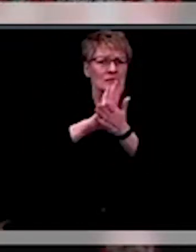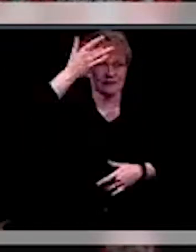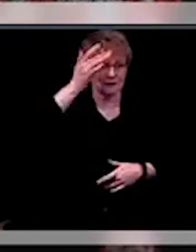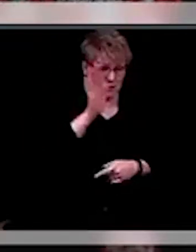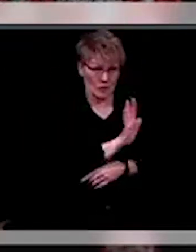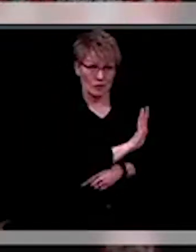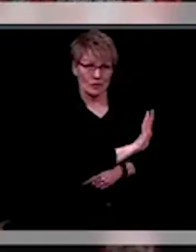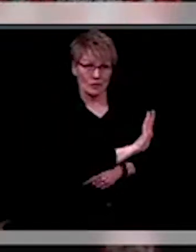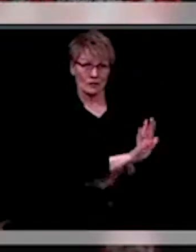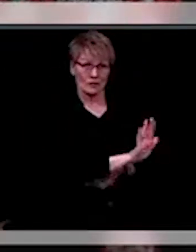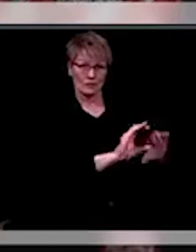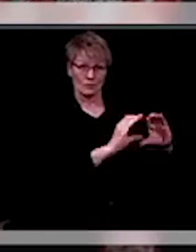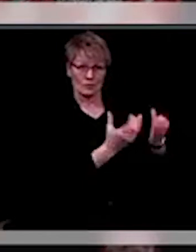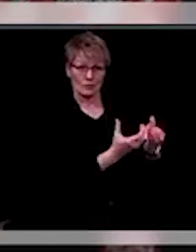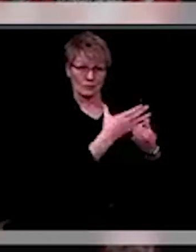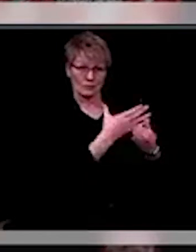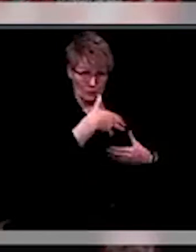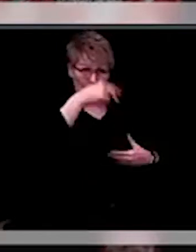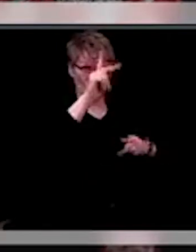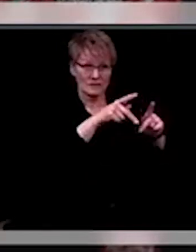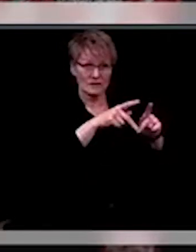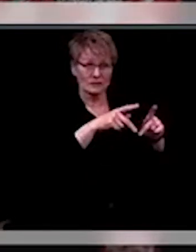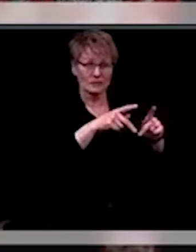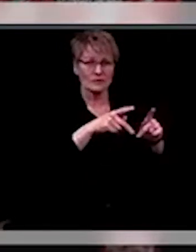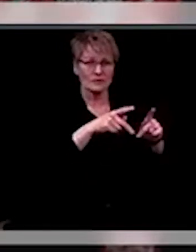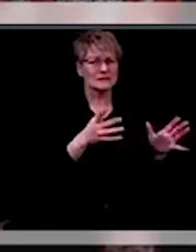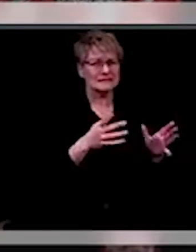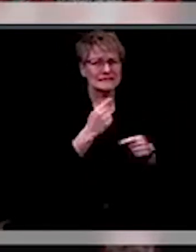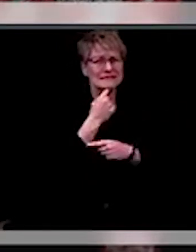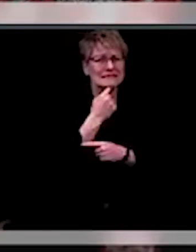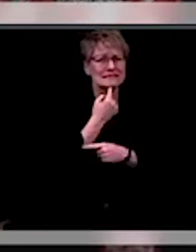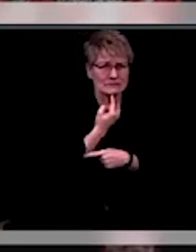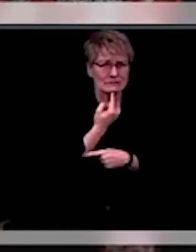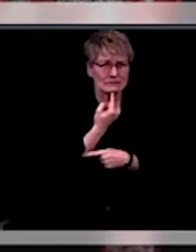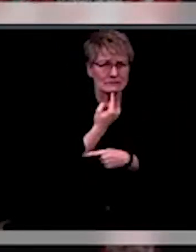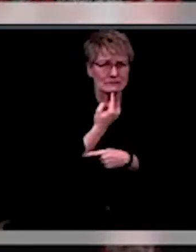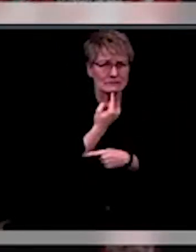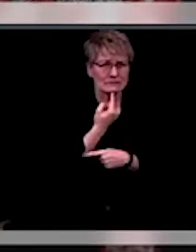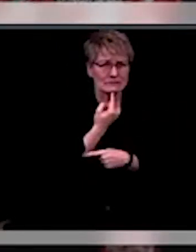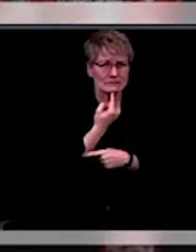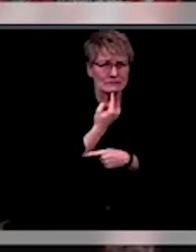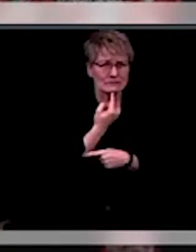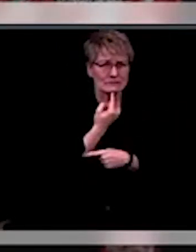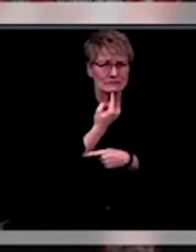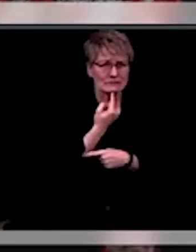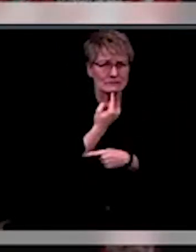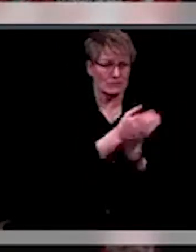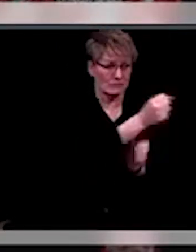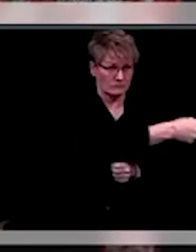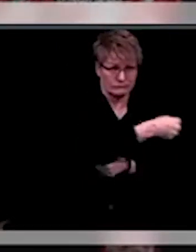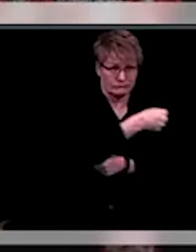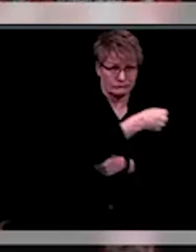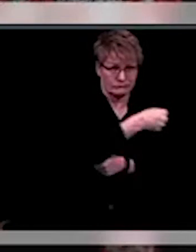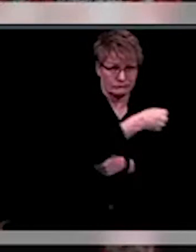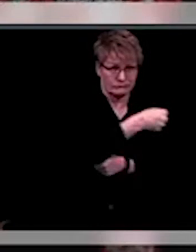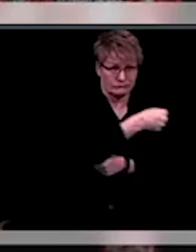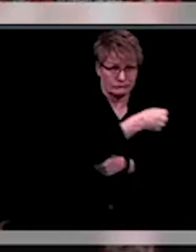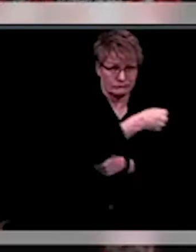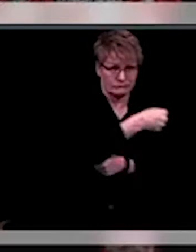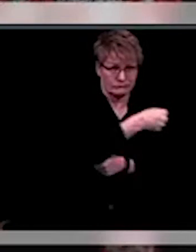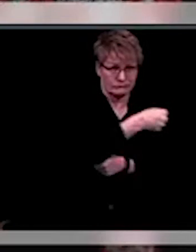to having a serious case of COVID and maybe even ending up in the hospital ICU or dying. So right